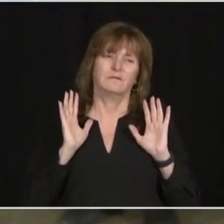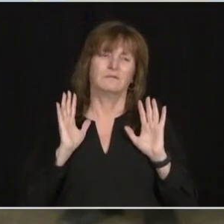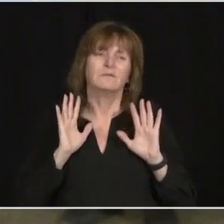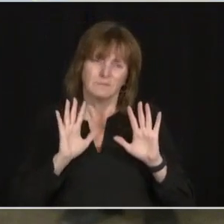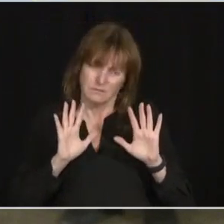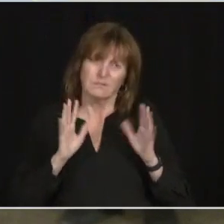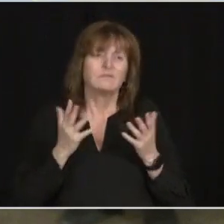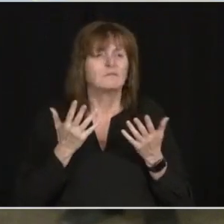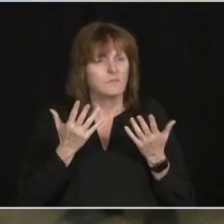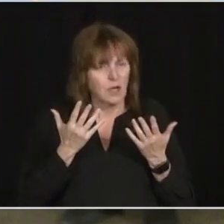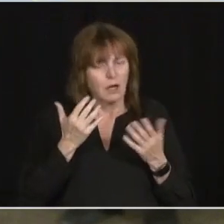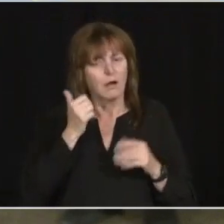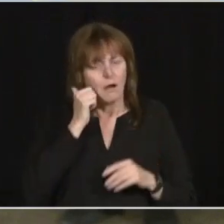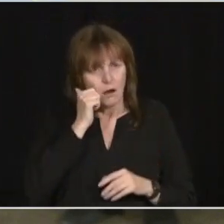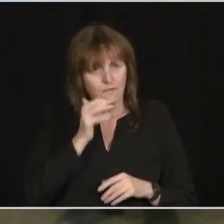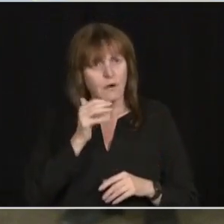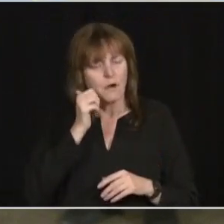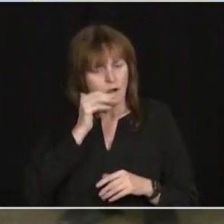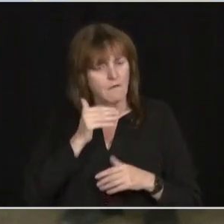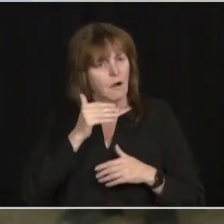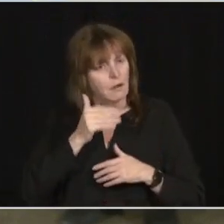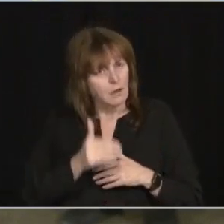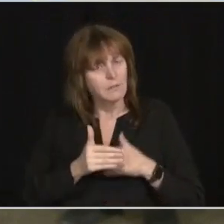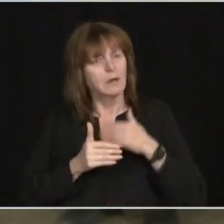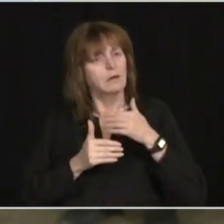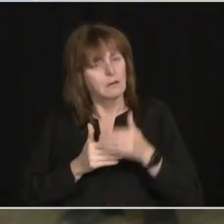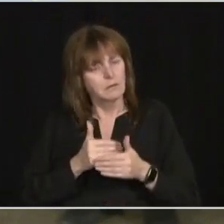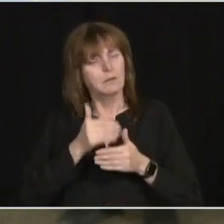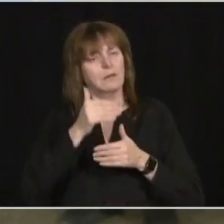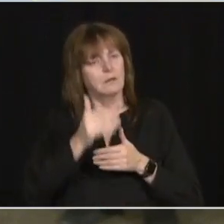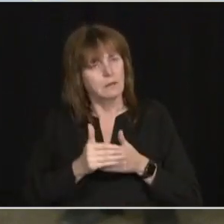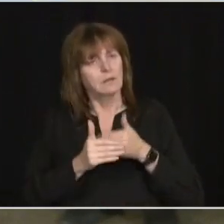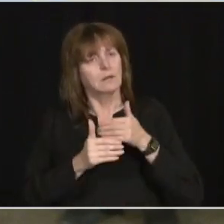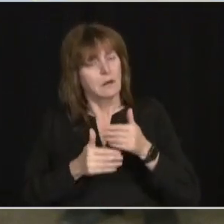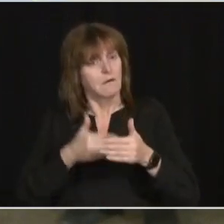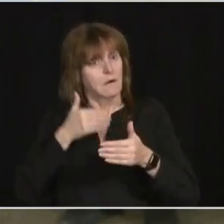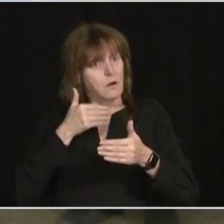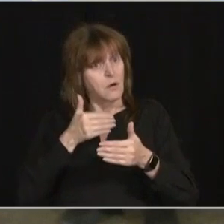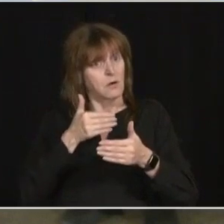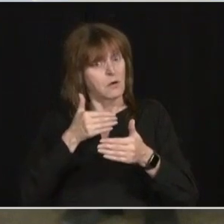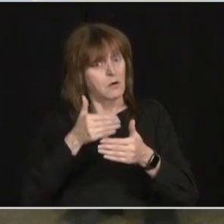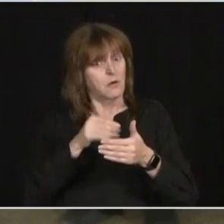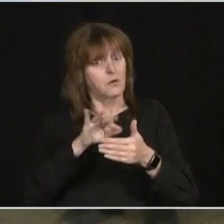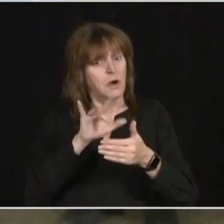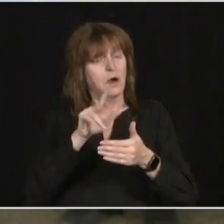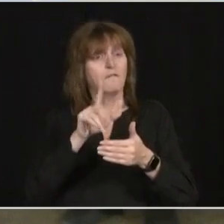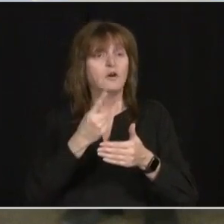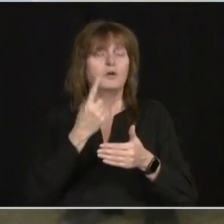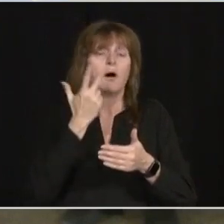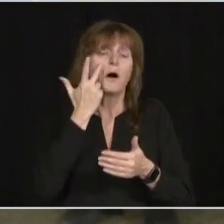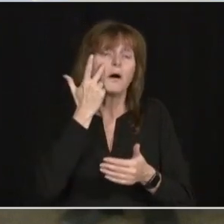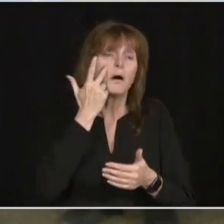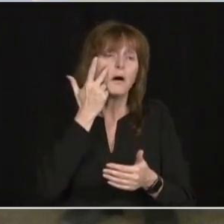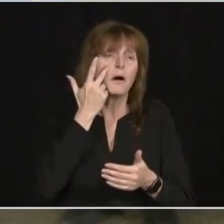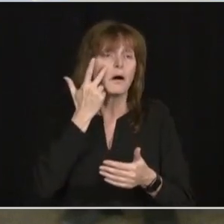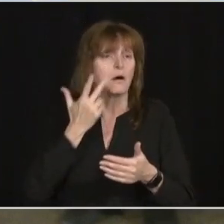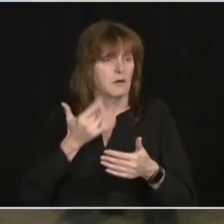time and see where we're at closer to July 1. I have a question for Minister Lecce